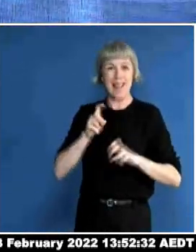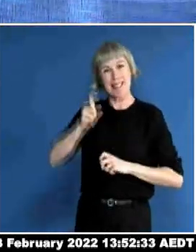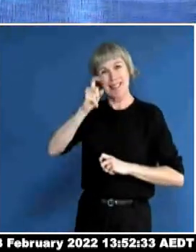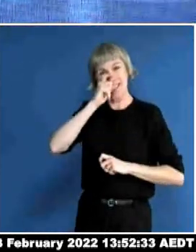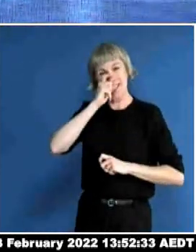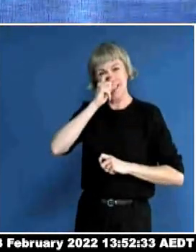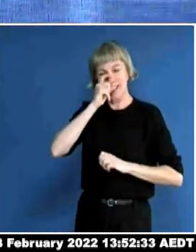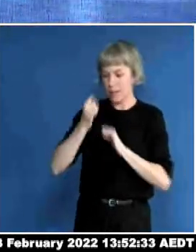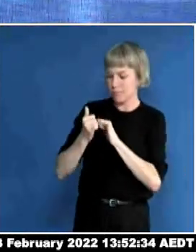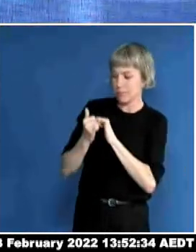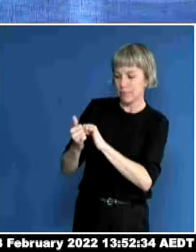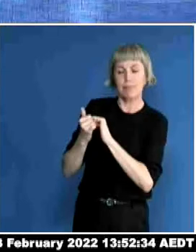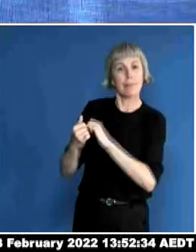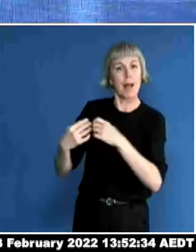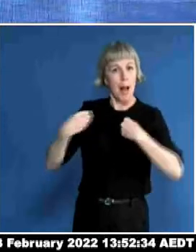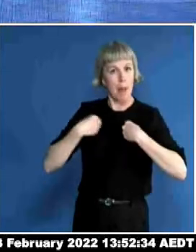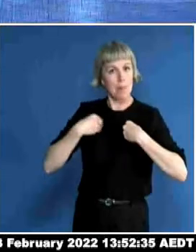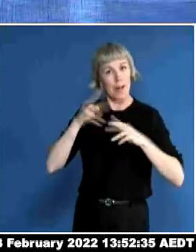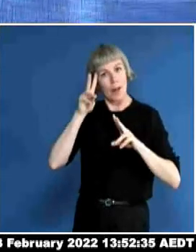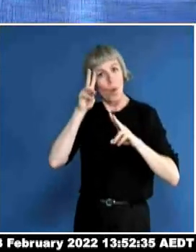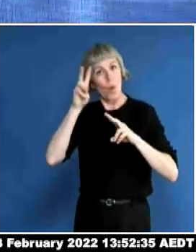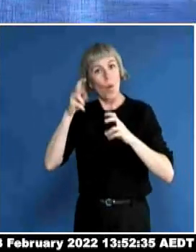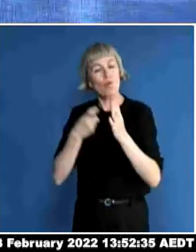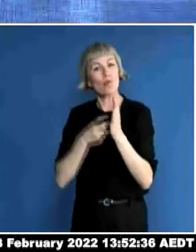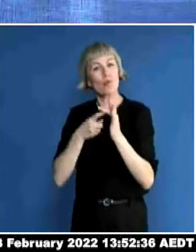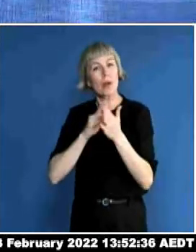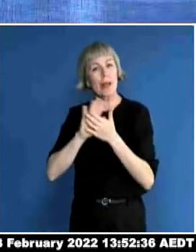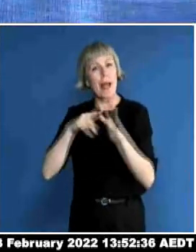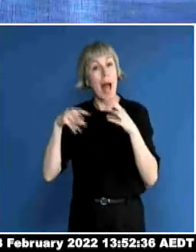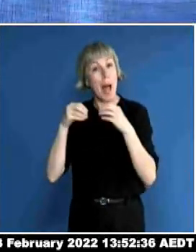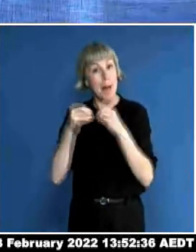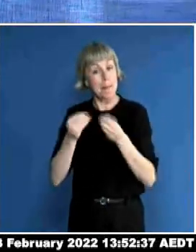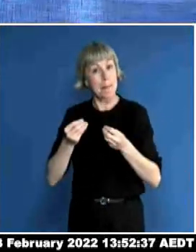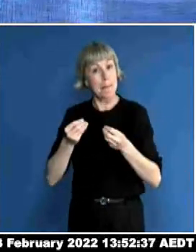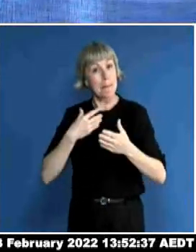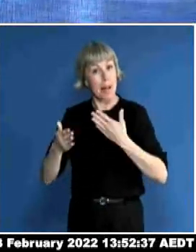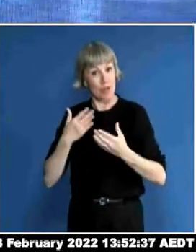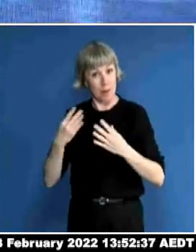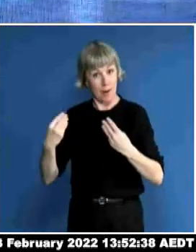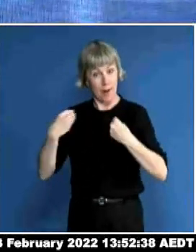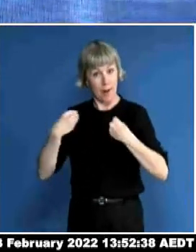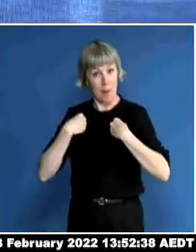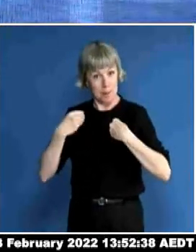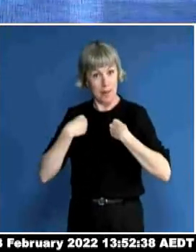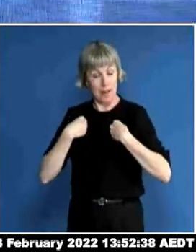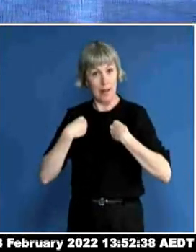And at that point she then took over - JC-1 took over arranging a job application.